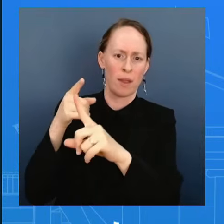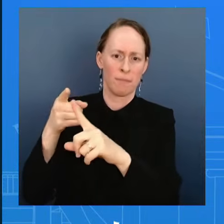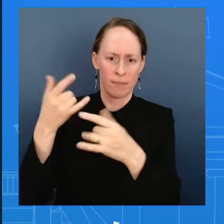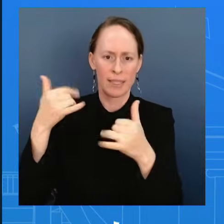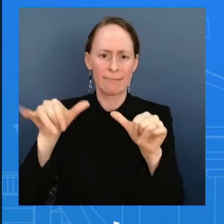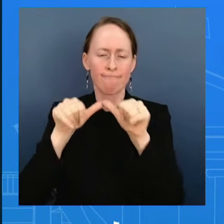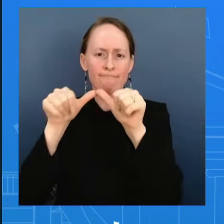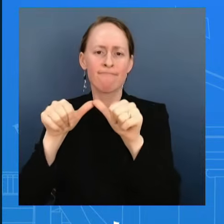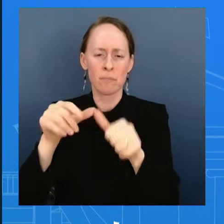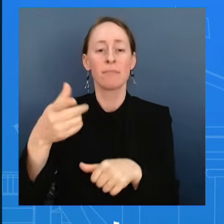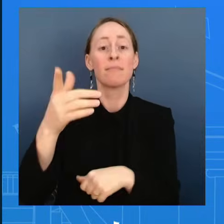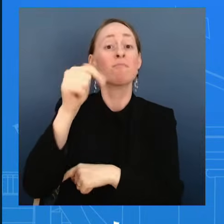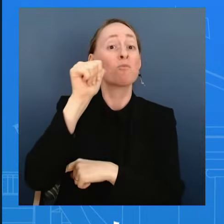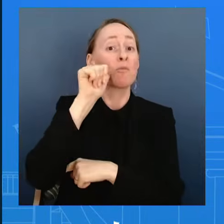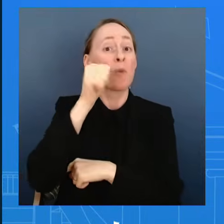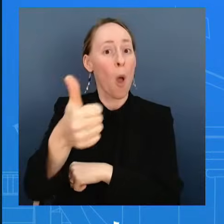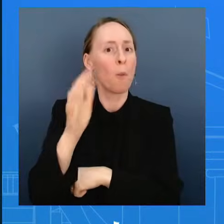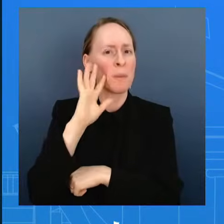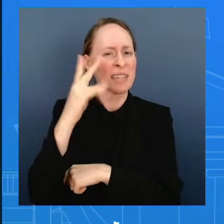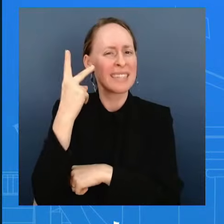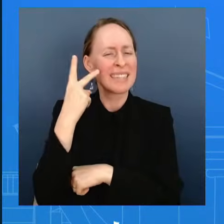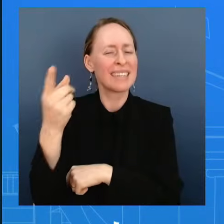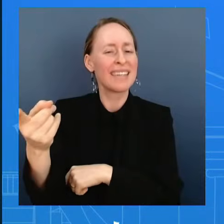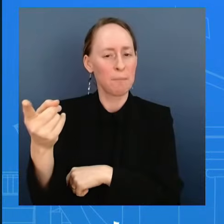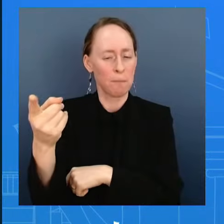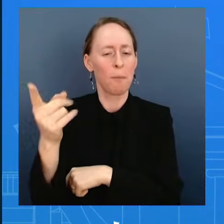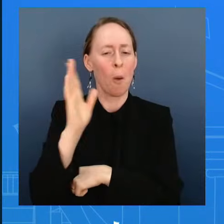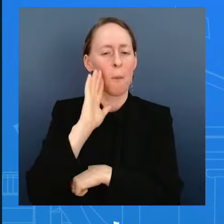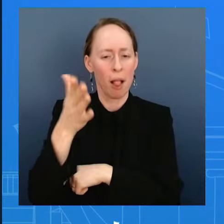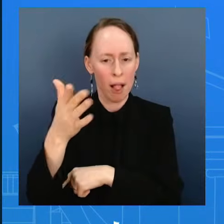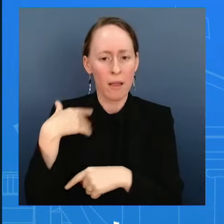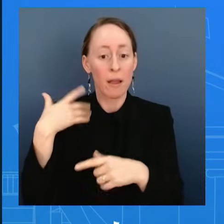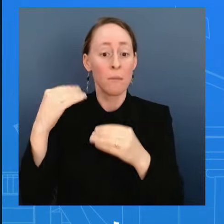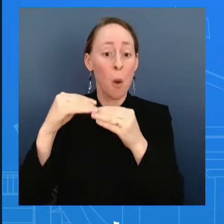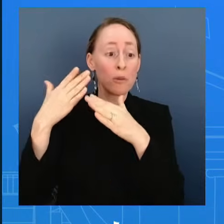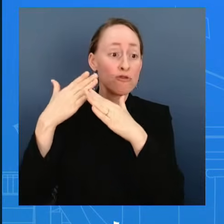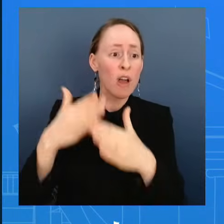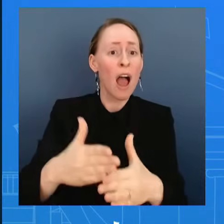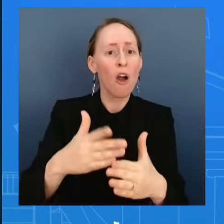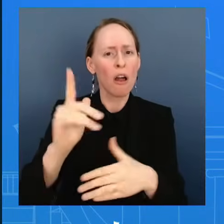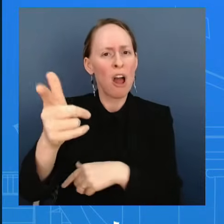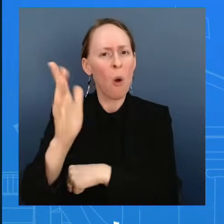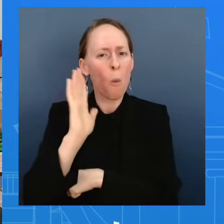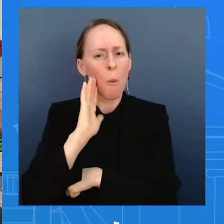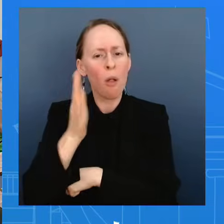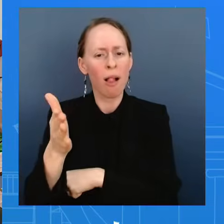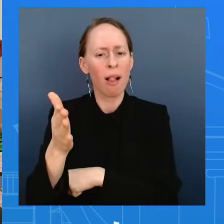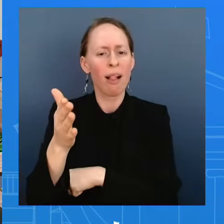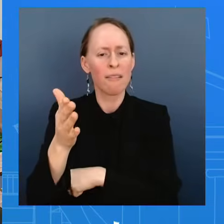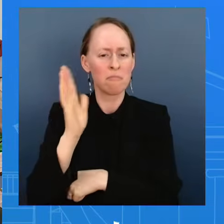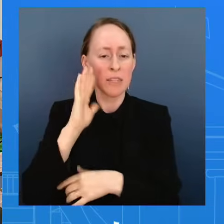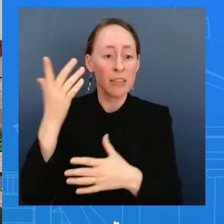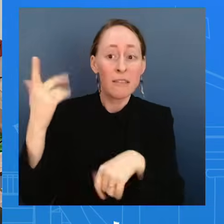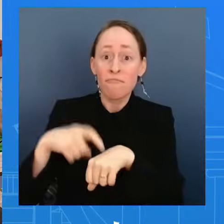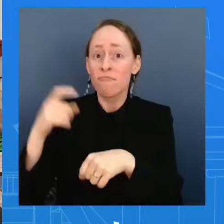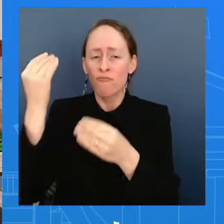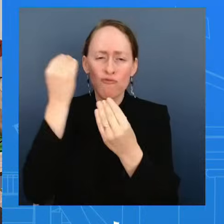and the vice president have been fully briefed by their economic team. They -- that's something that they are regularly updated.